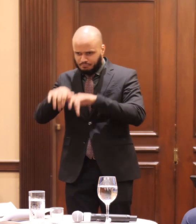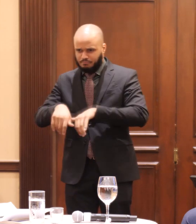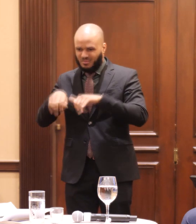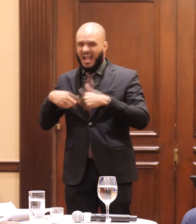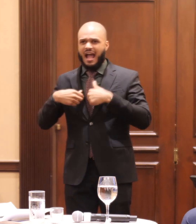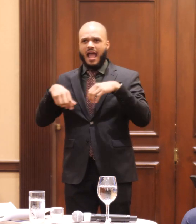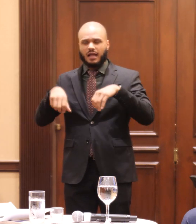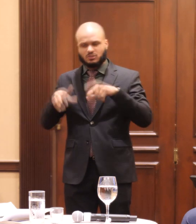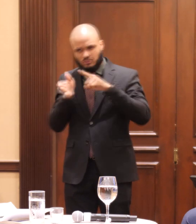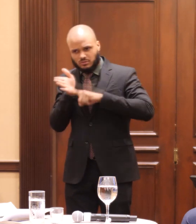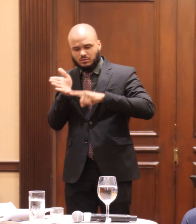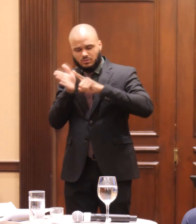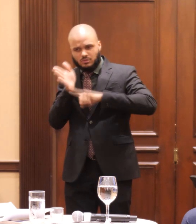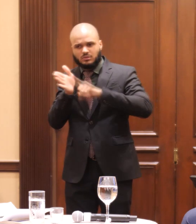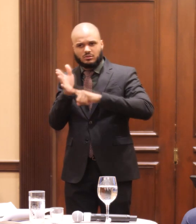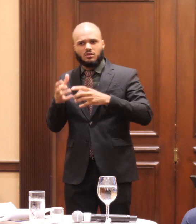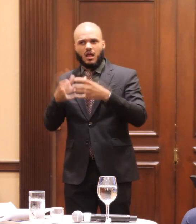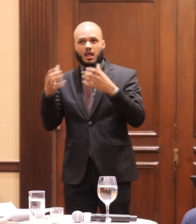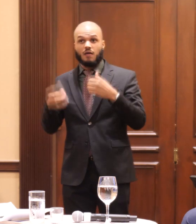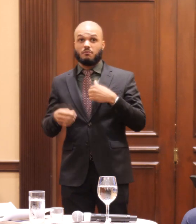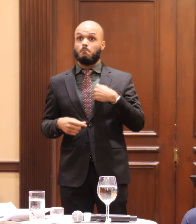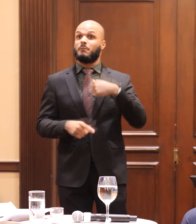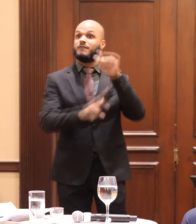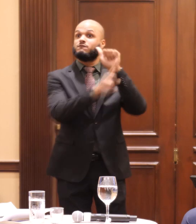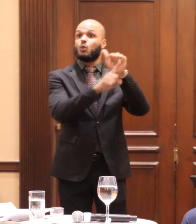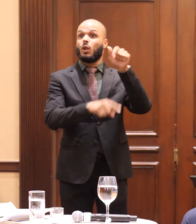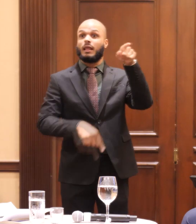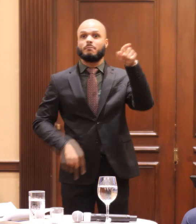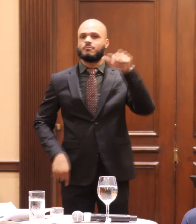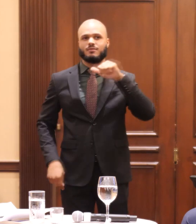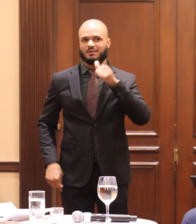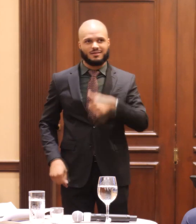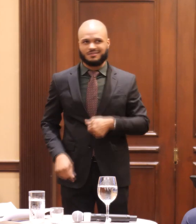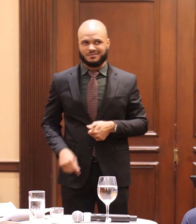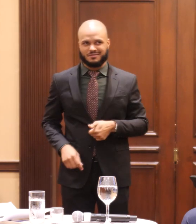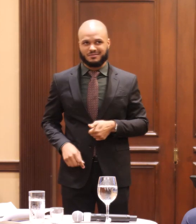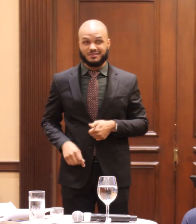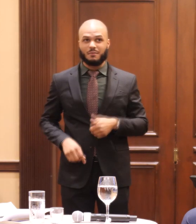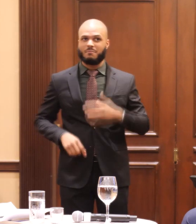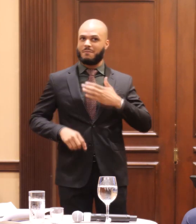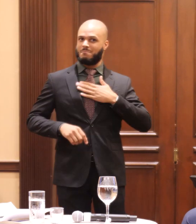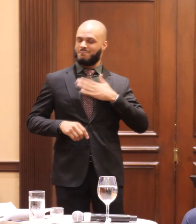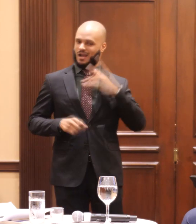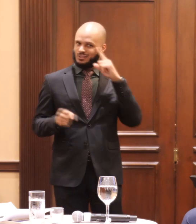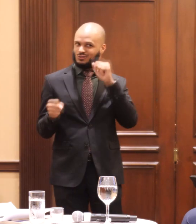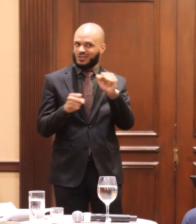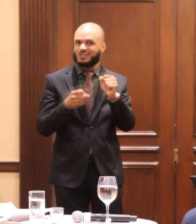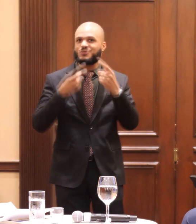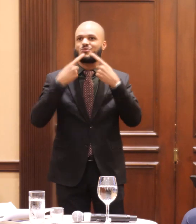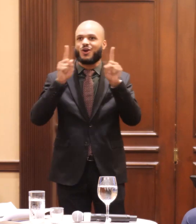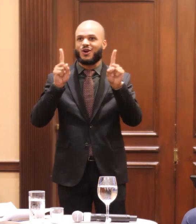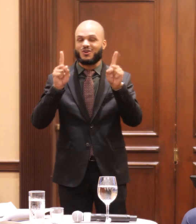that. Well I don't think I fooled him but but my ploy worked and they hired me as the research